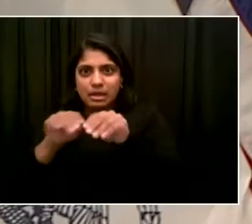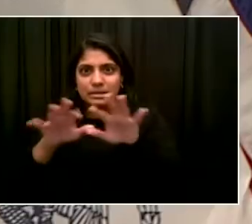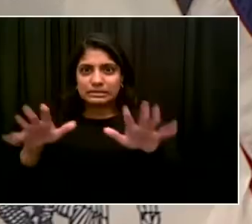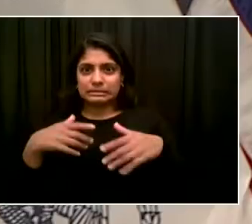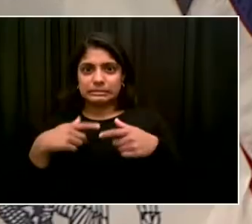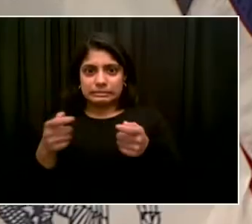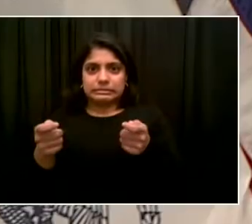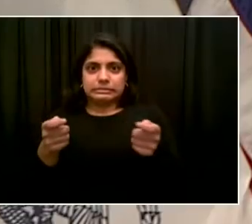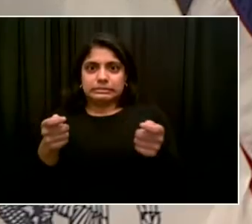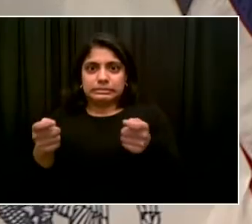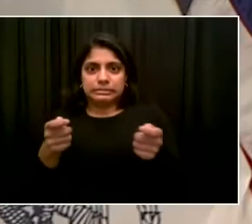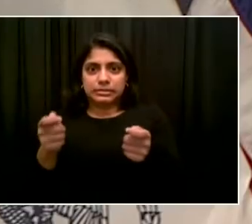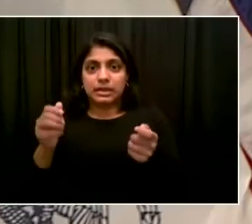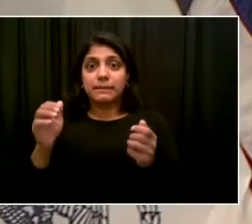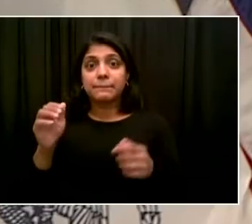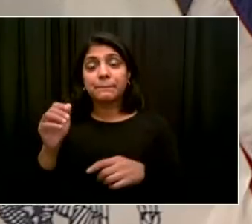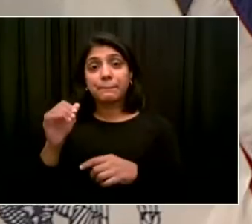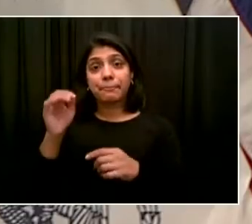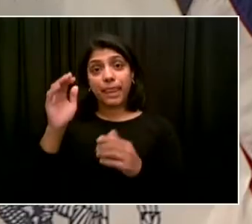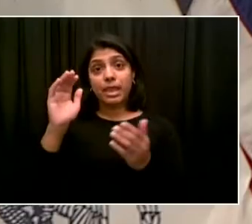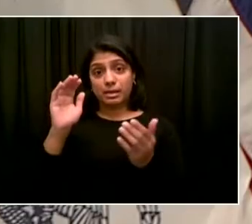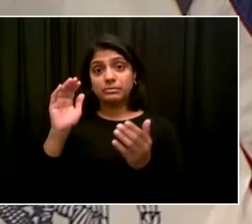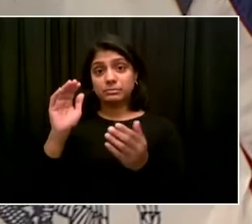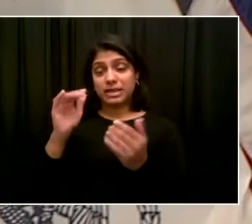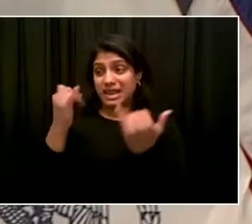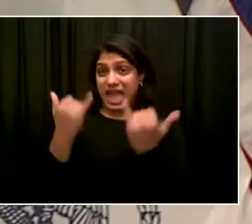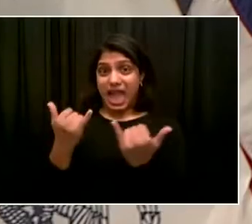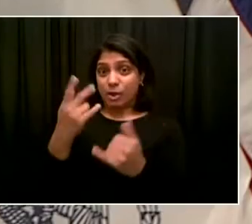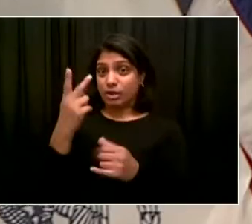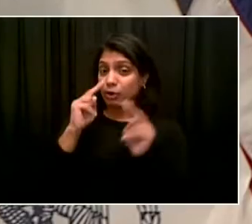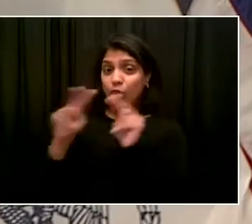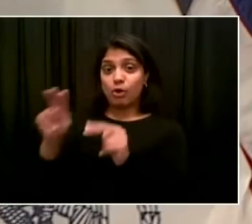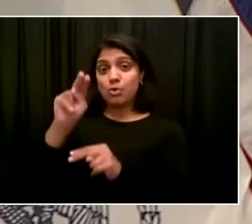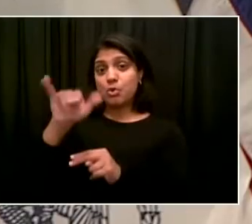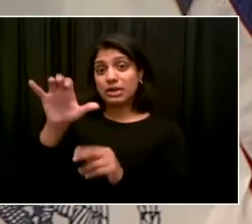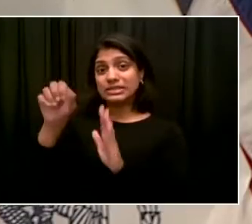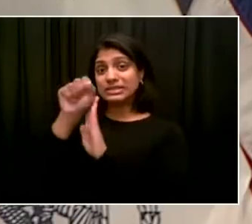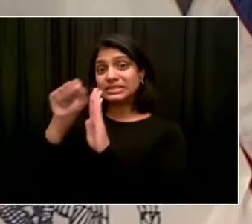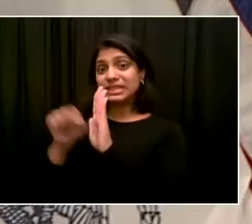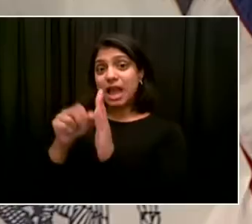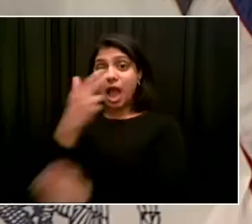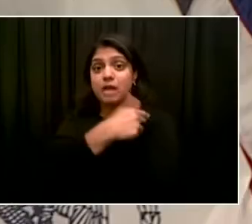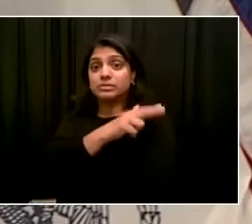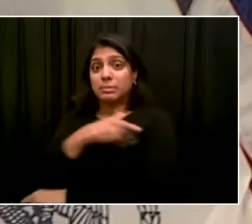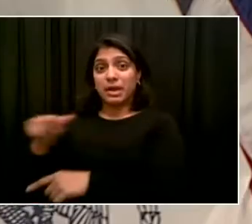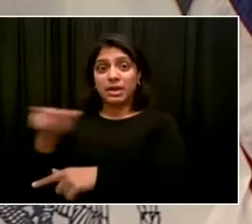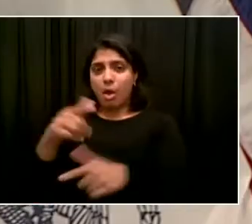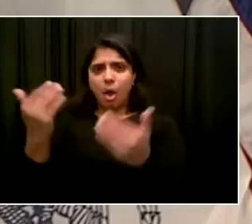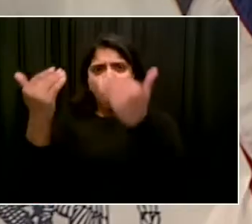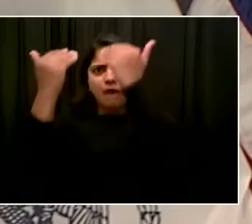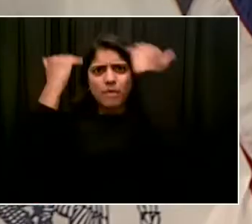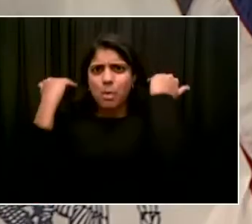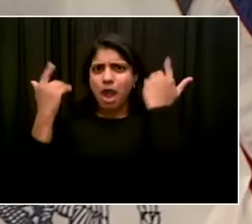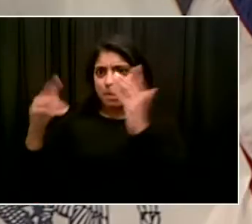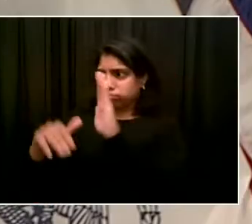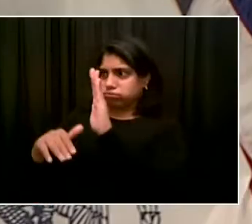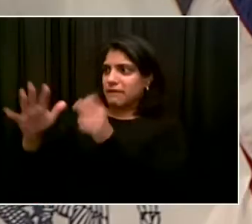THESE OTHER NATIOS NARE IN OR IN SOME PARTS OF THIS OUCNTRY, EVEN THE STATE WHERE HOSPITALS ARE OVERWHELMED.